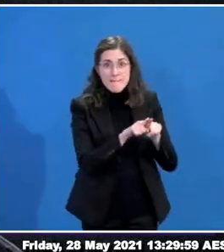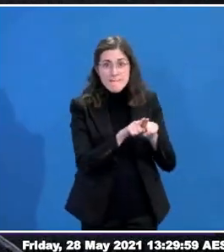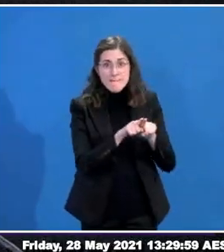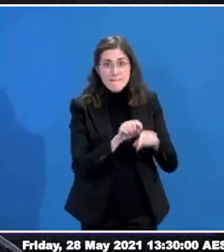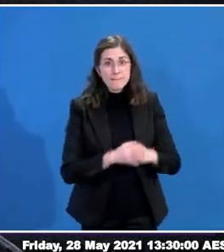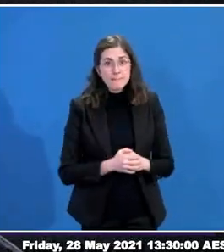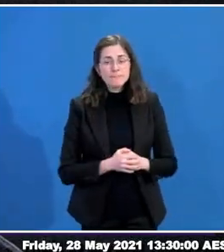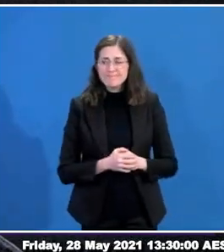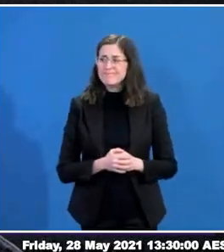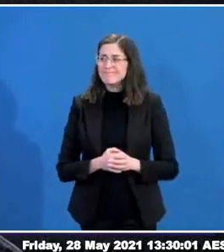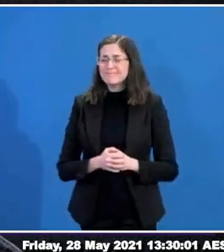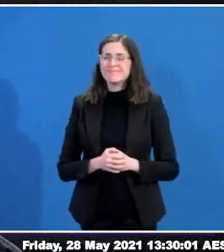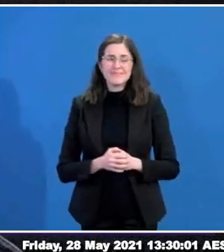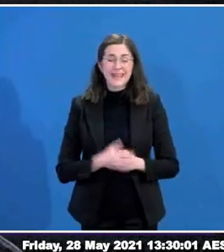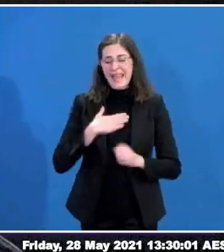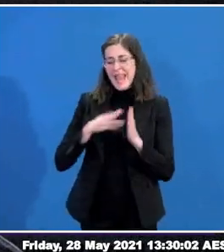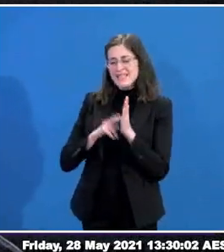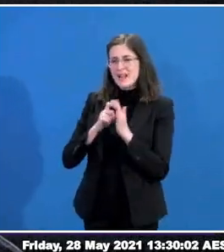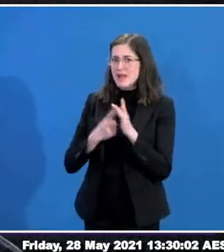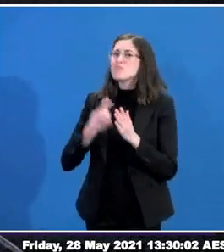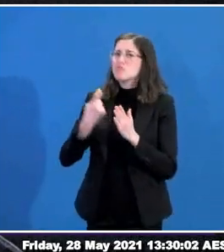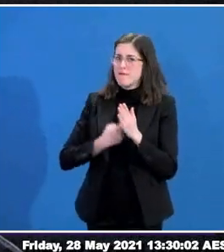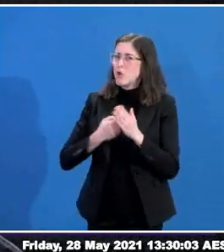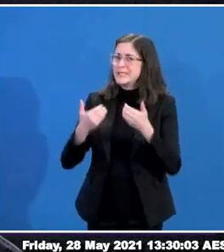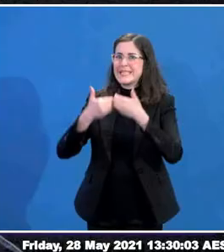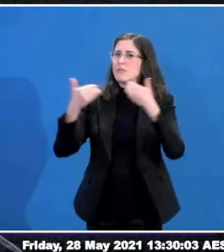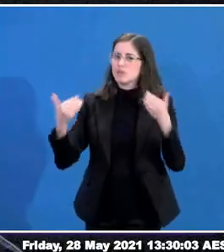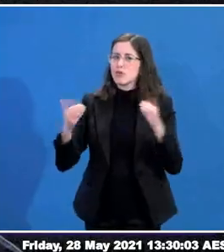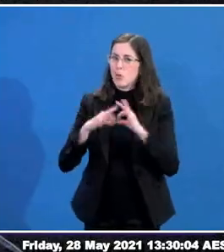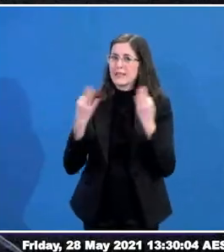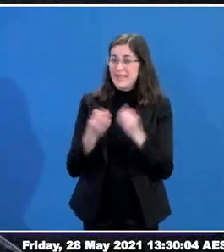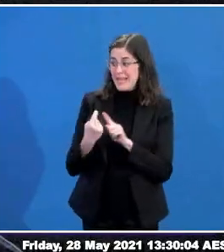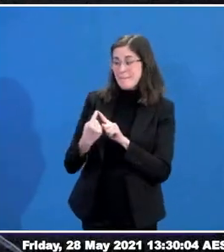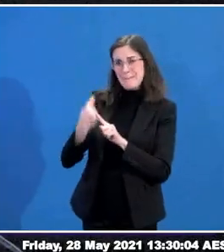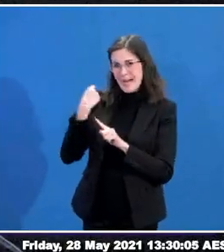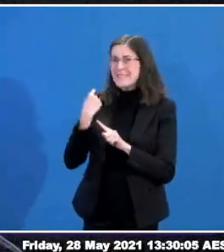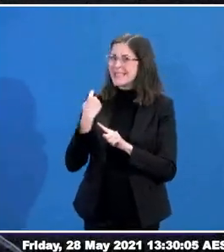them to have some separation. We have seen some examples where that has caused some issues.